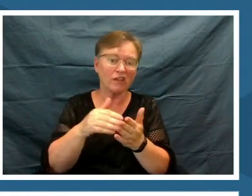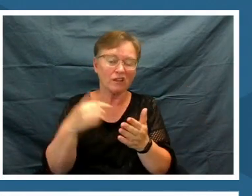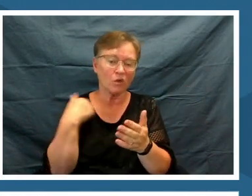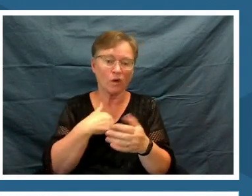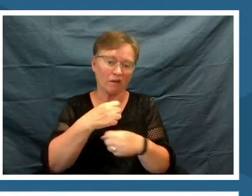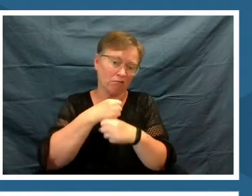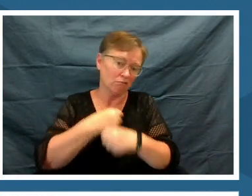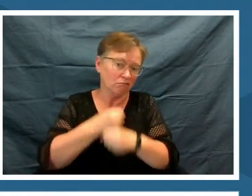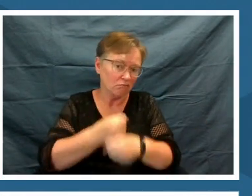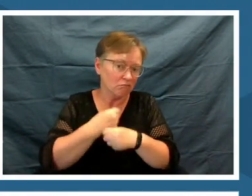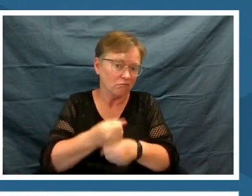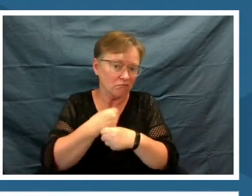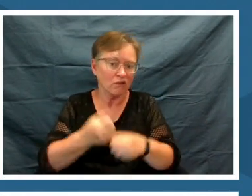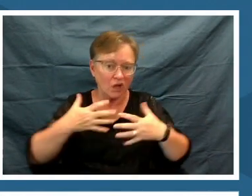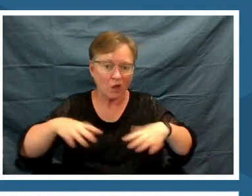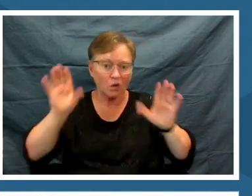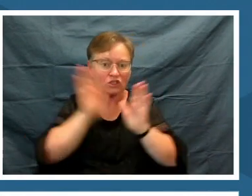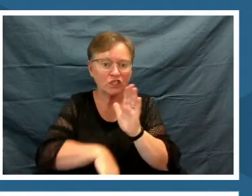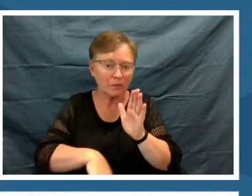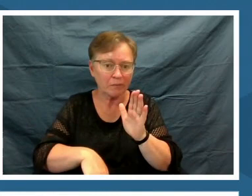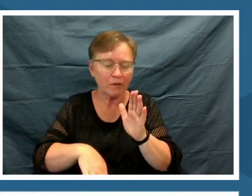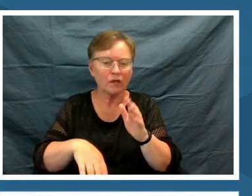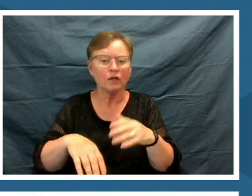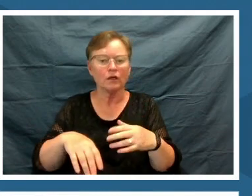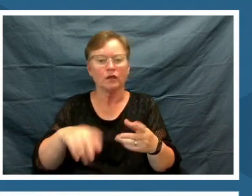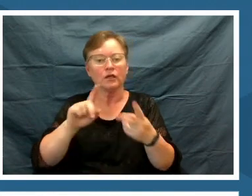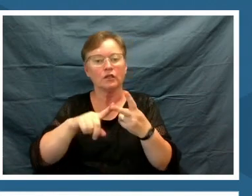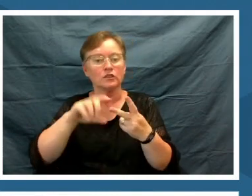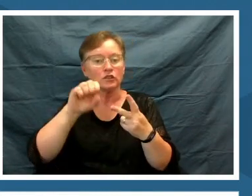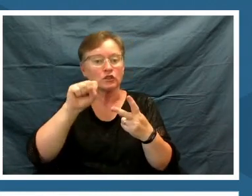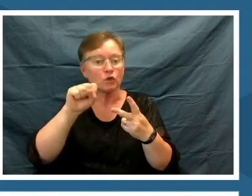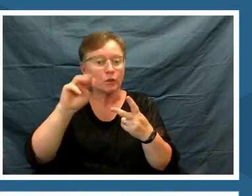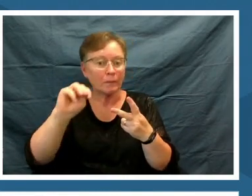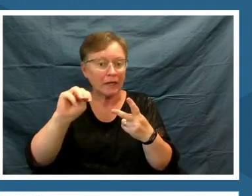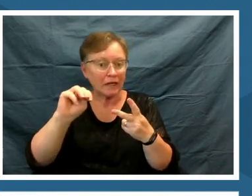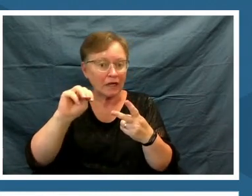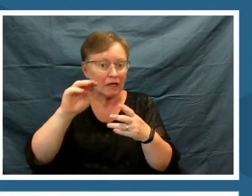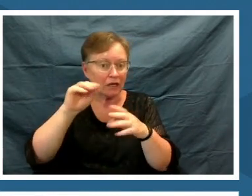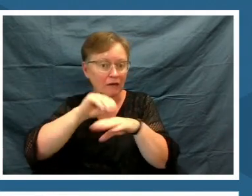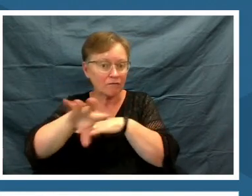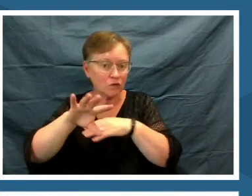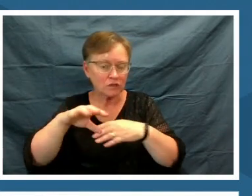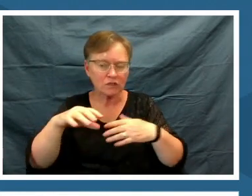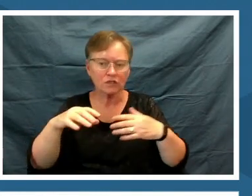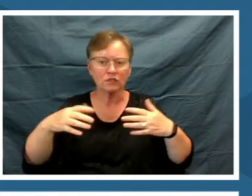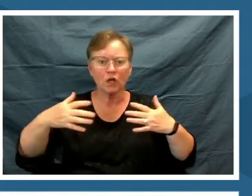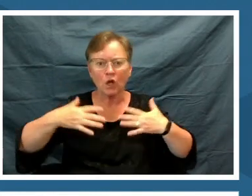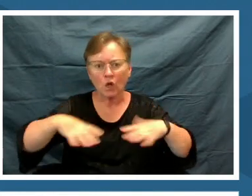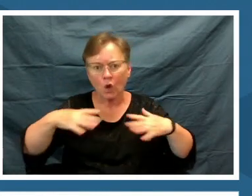we have social media that influences what we wear and why we wear it and gosh